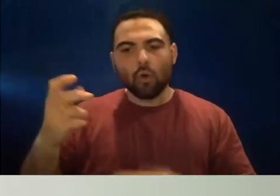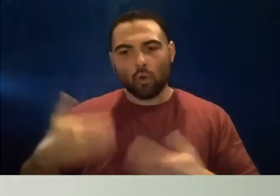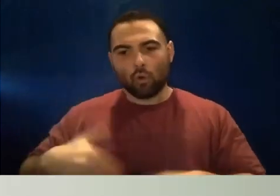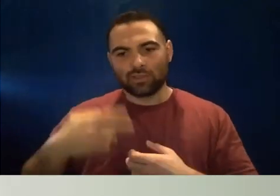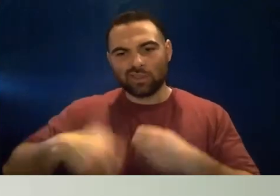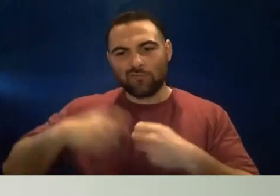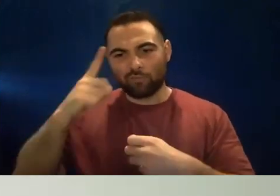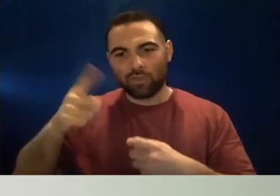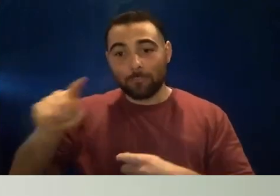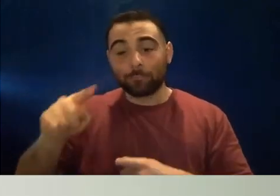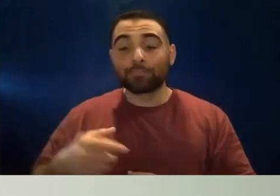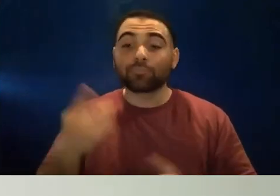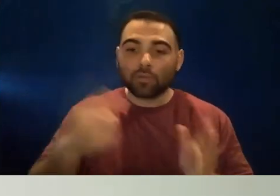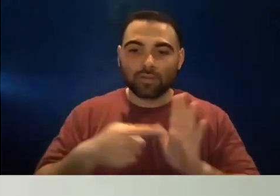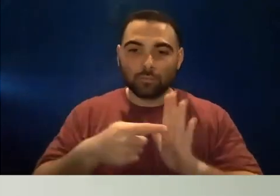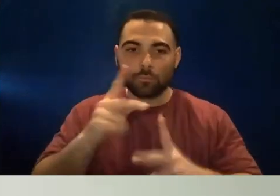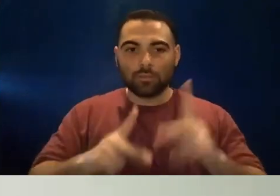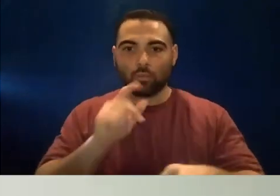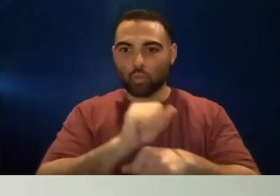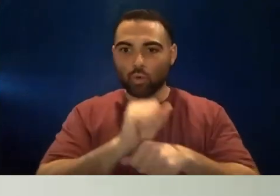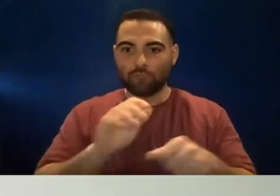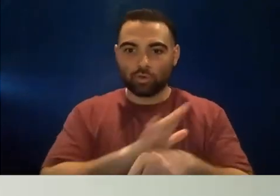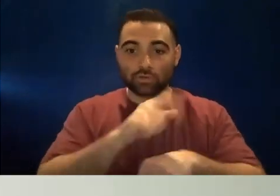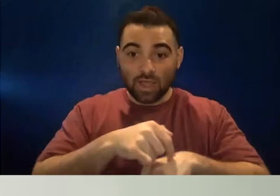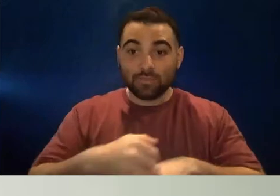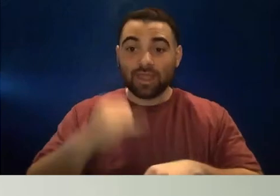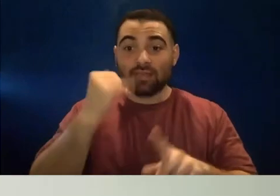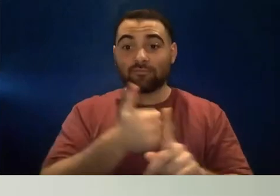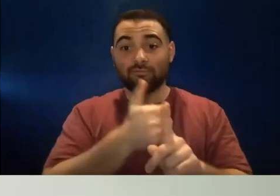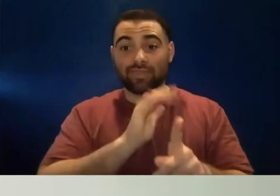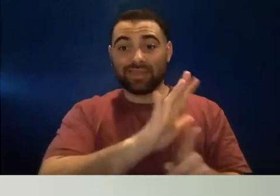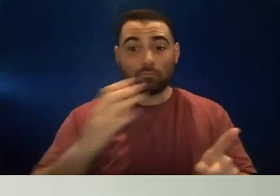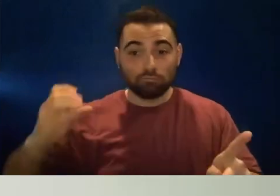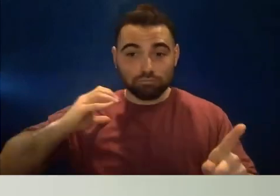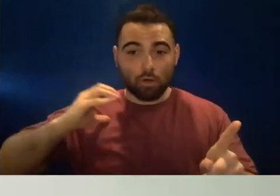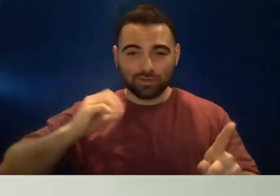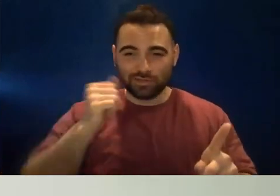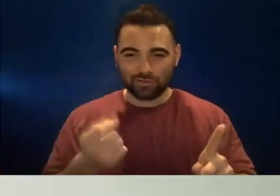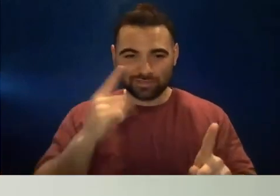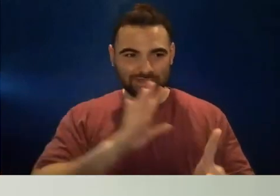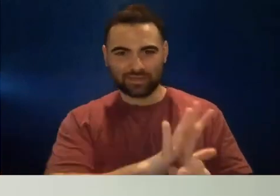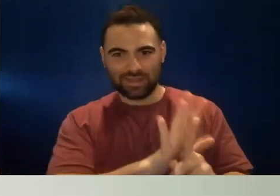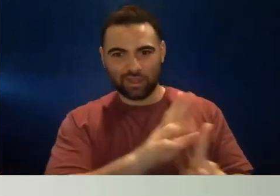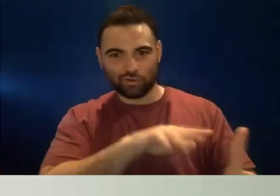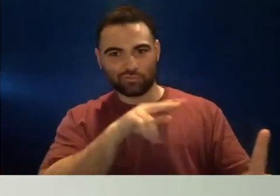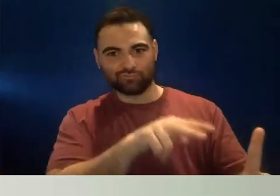that's understanding of the transportation challenges they're experiencing every single day, it doesn't work out well.